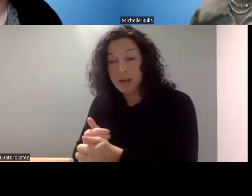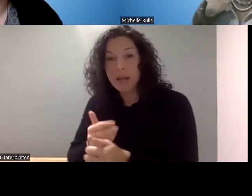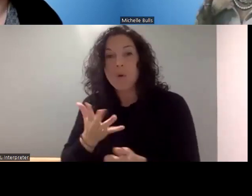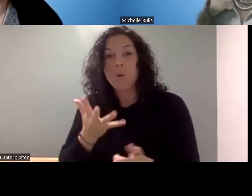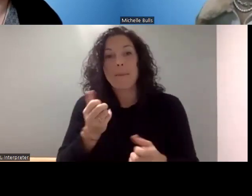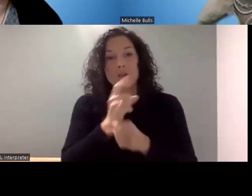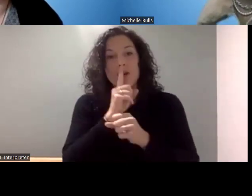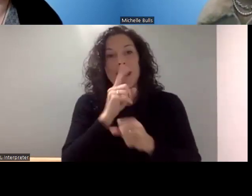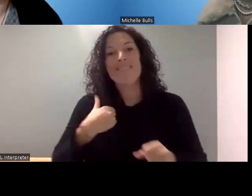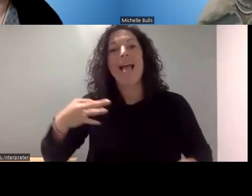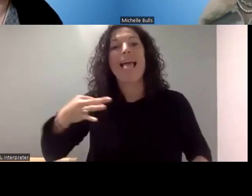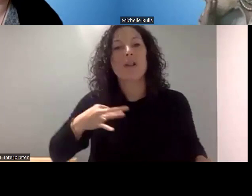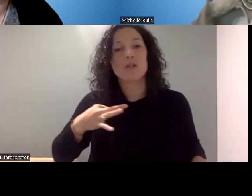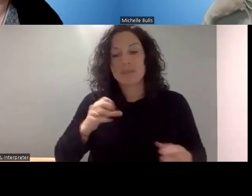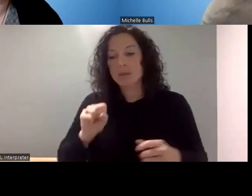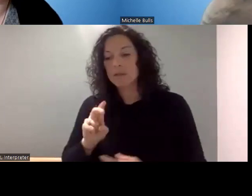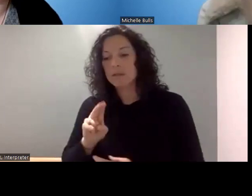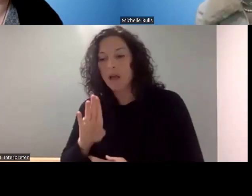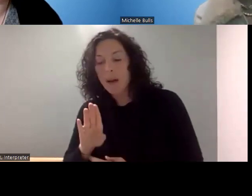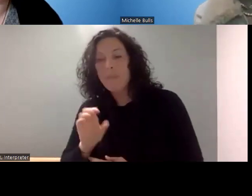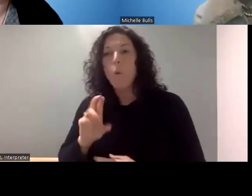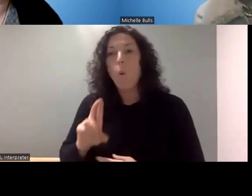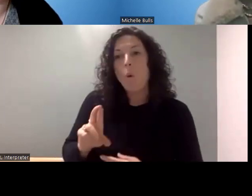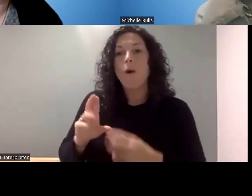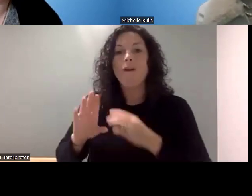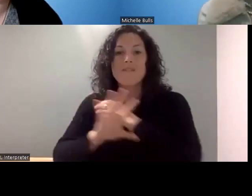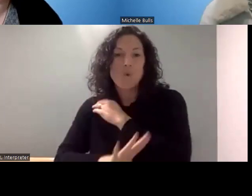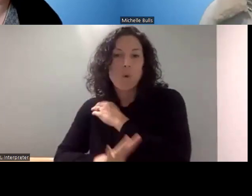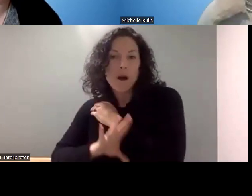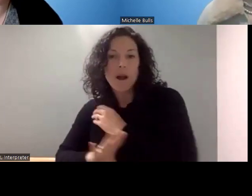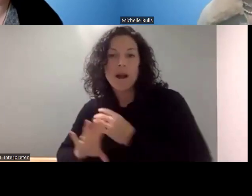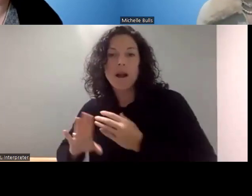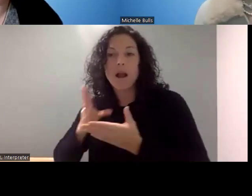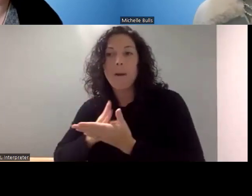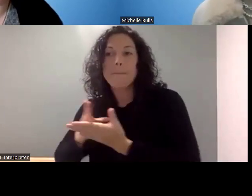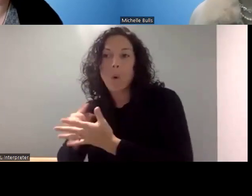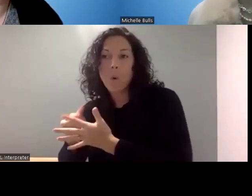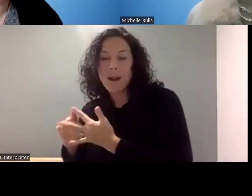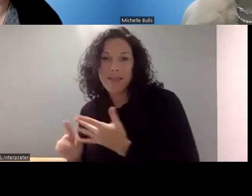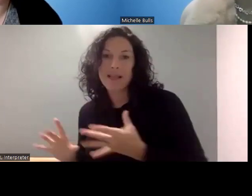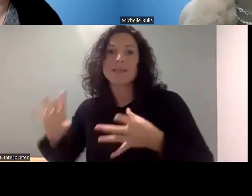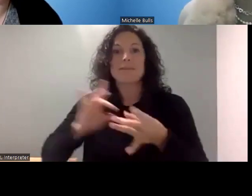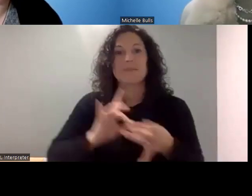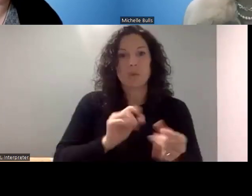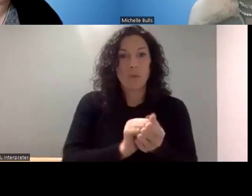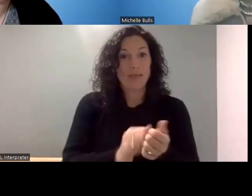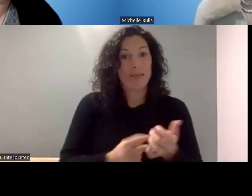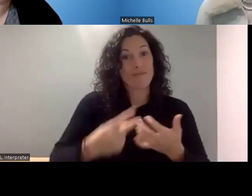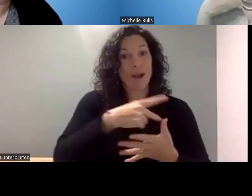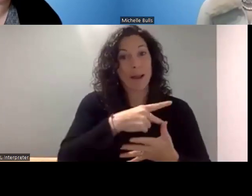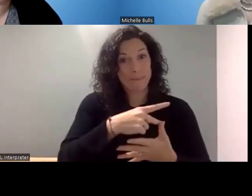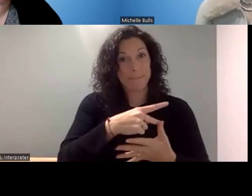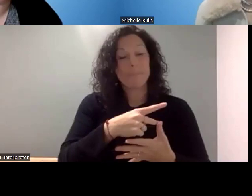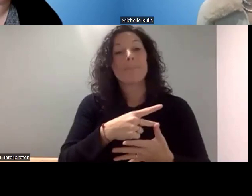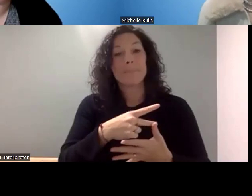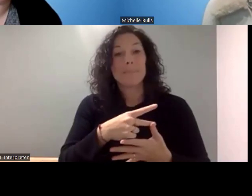or foreign component that is attached to the prime. And so I think that that needs to be very clear.